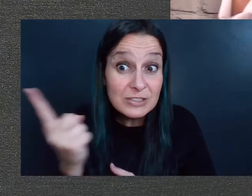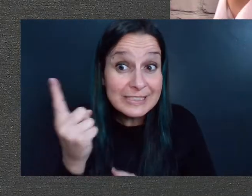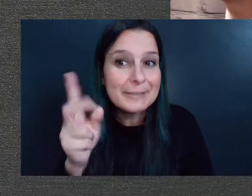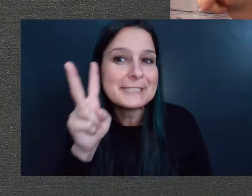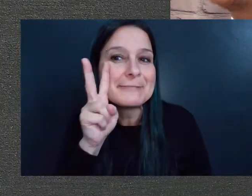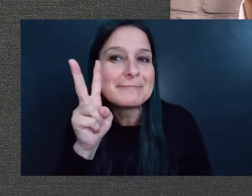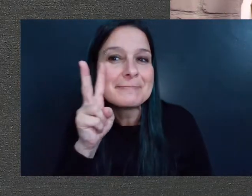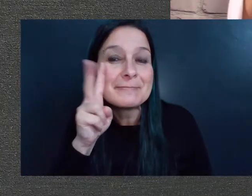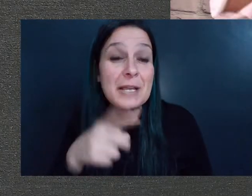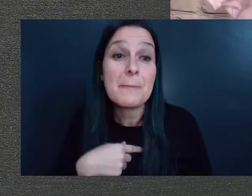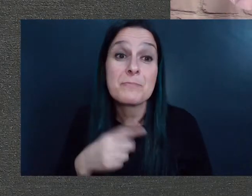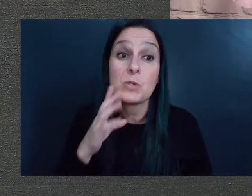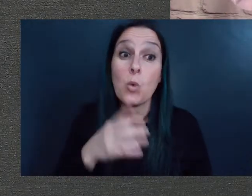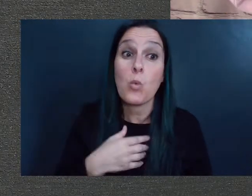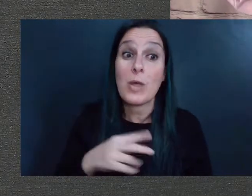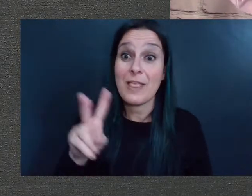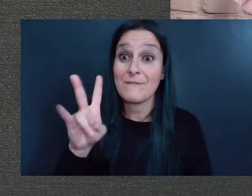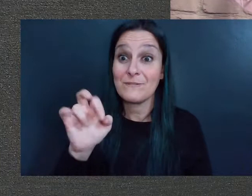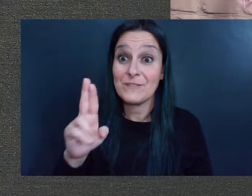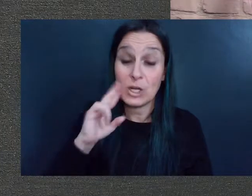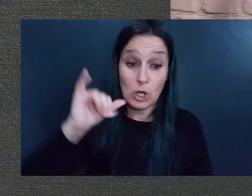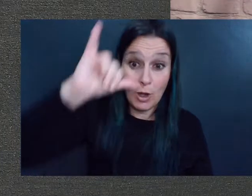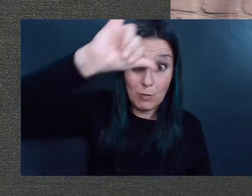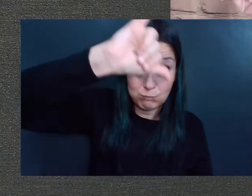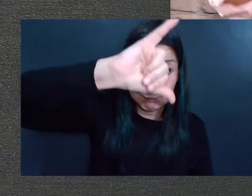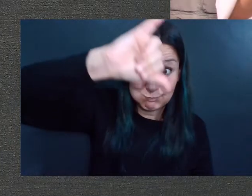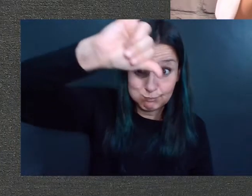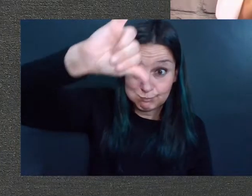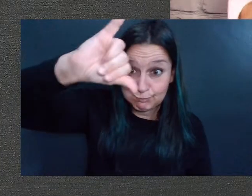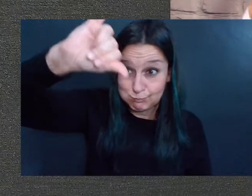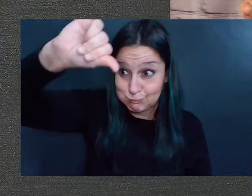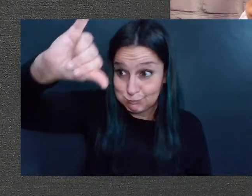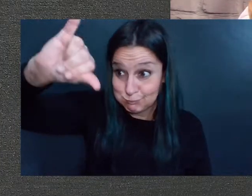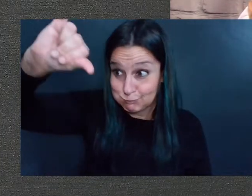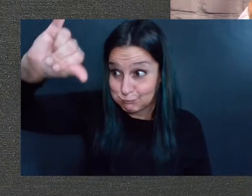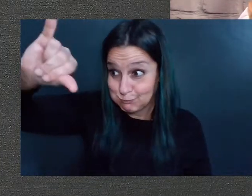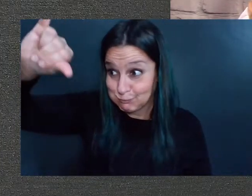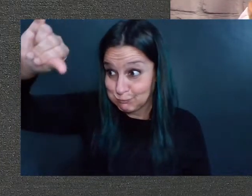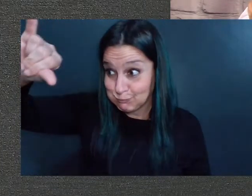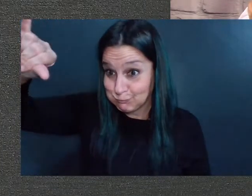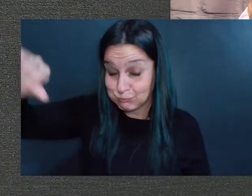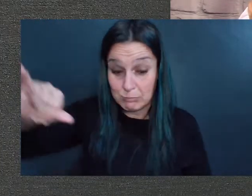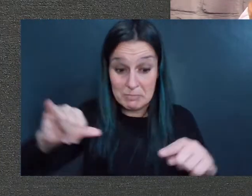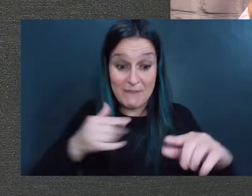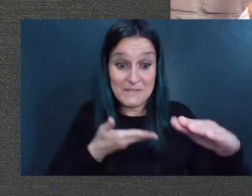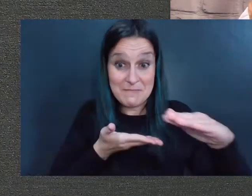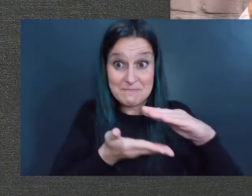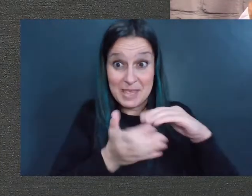When I pour the vinegar into the test tubes where the baking soda and the food coloring is